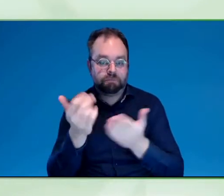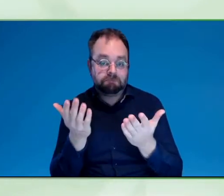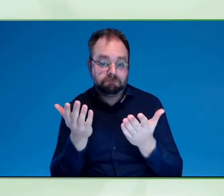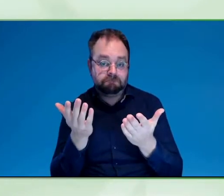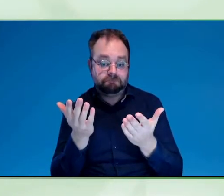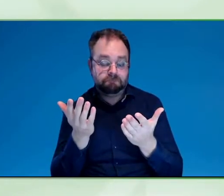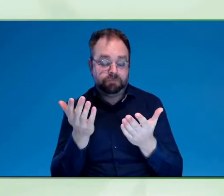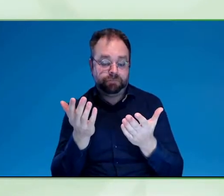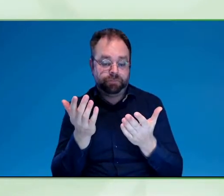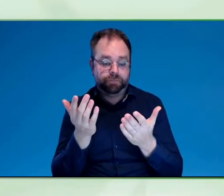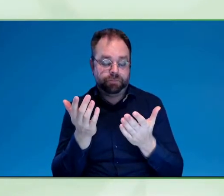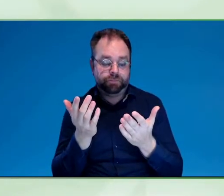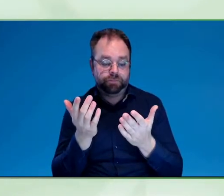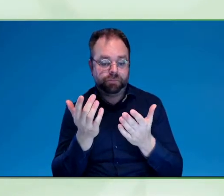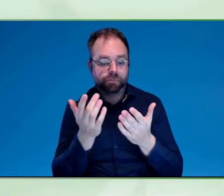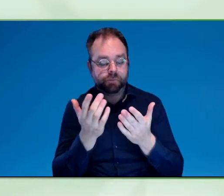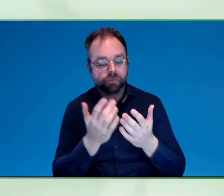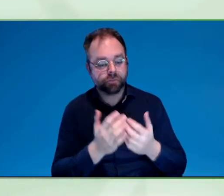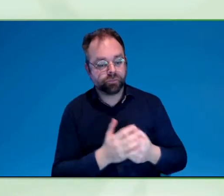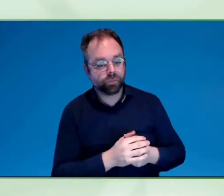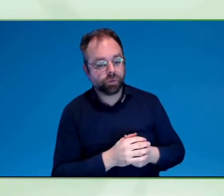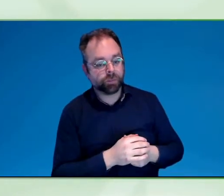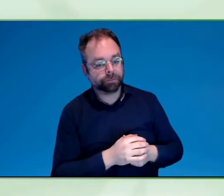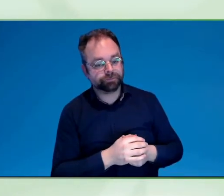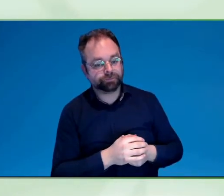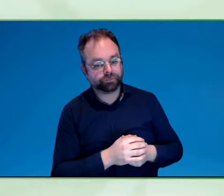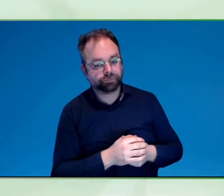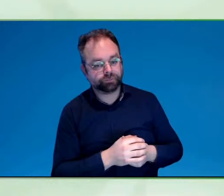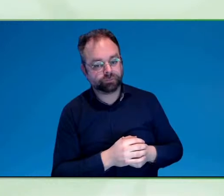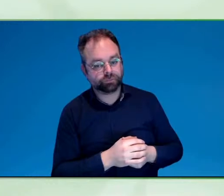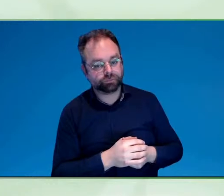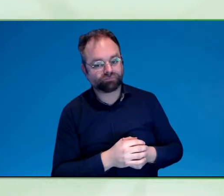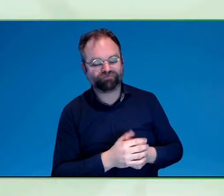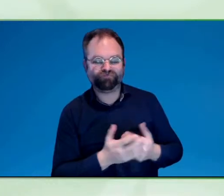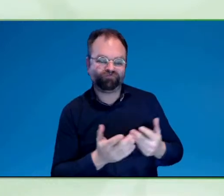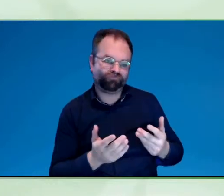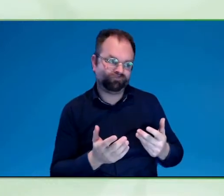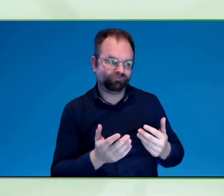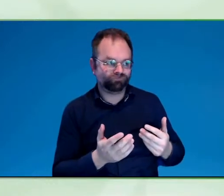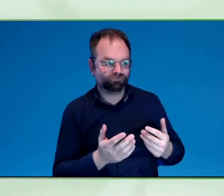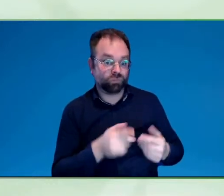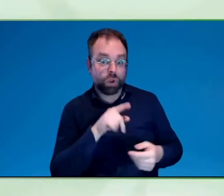People who believe in the work and organisations to support the work.